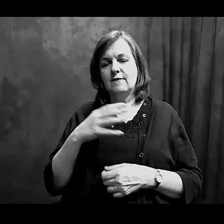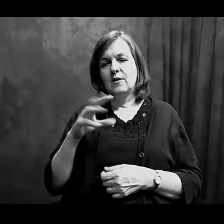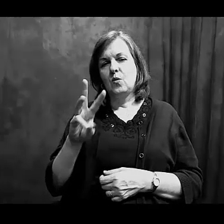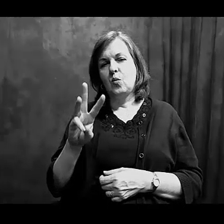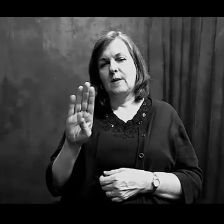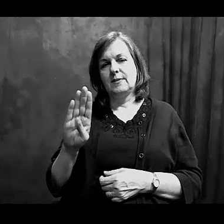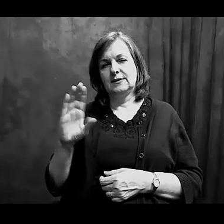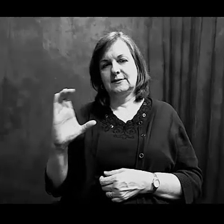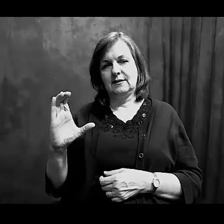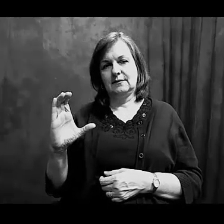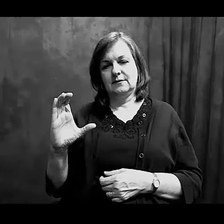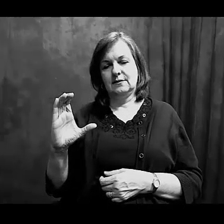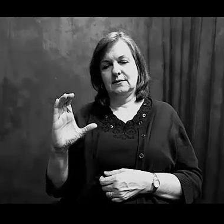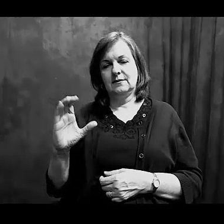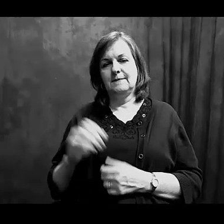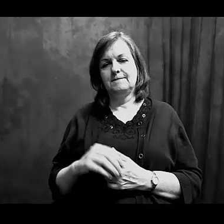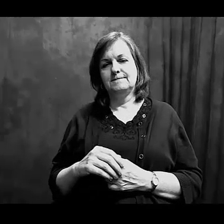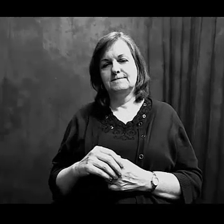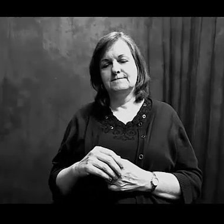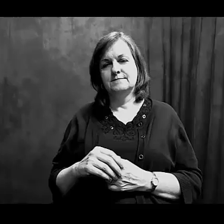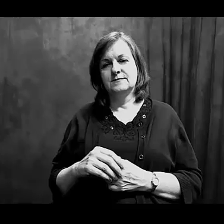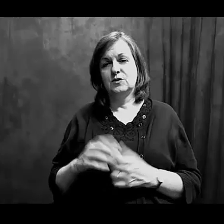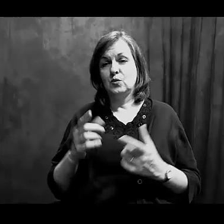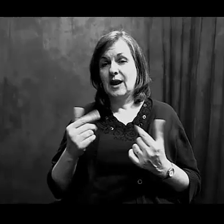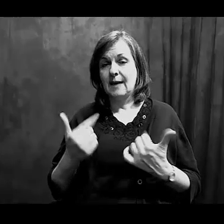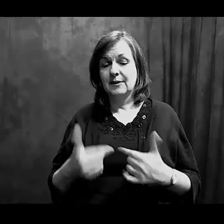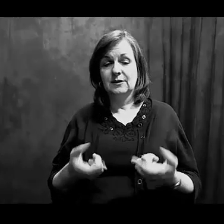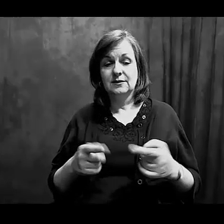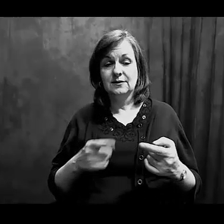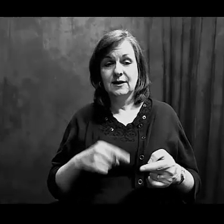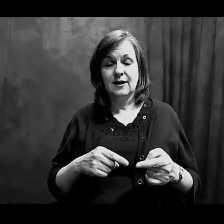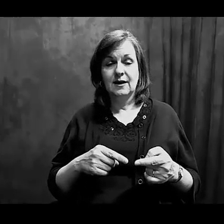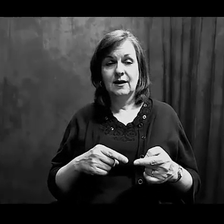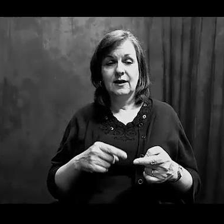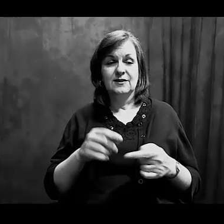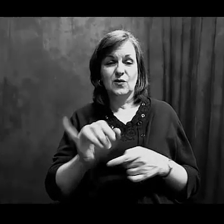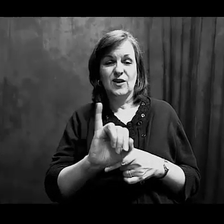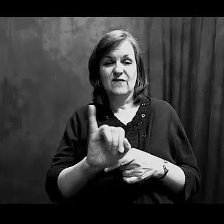so you're essentially bringing the infection to a site